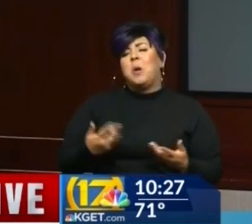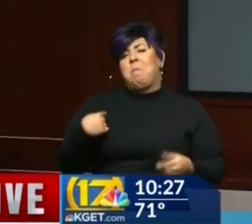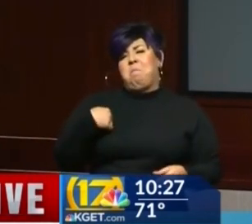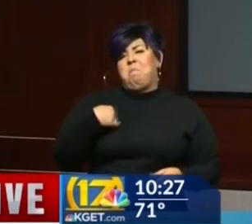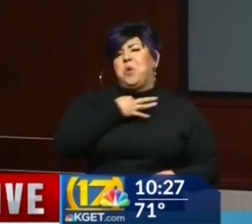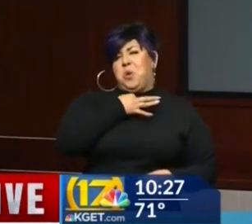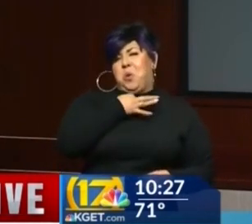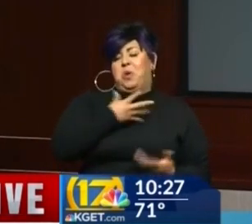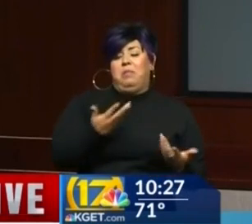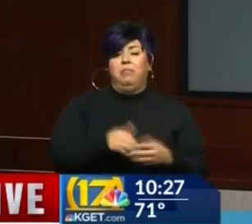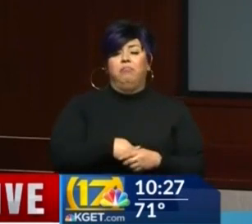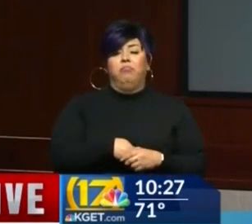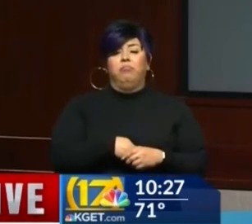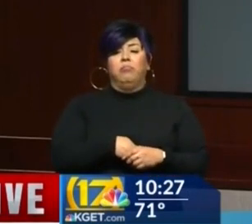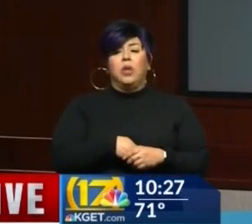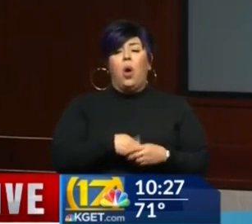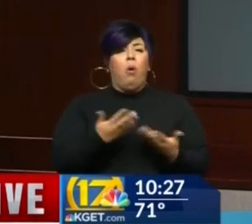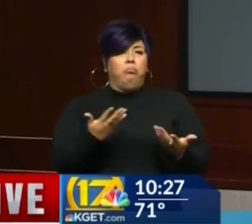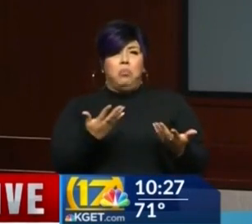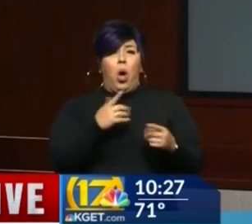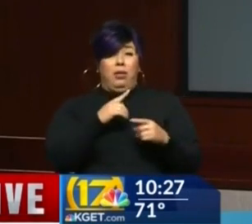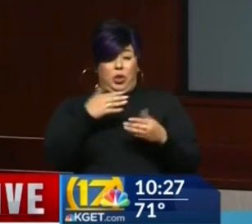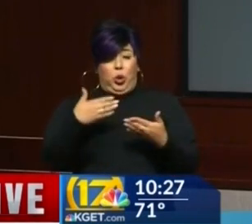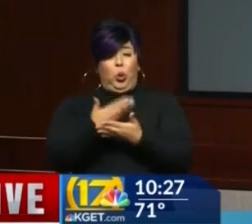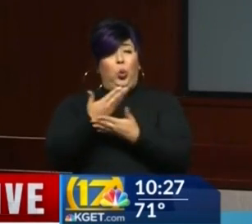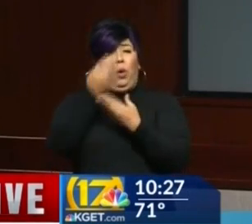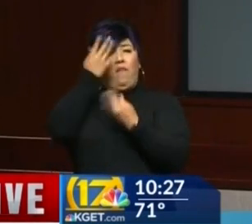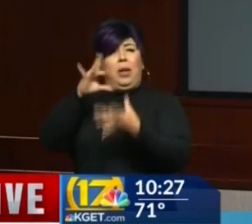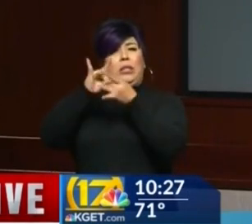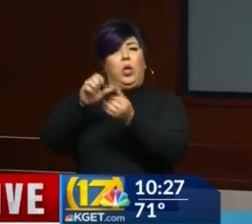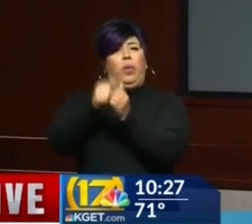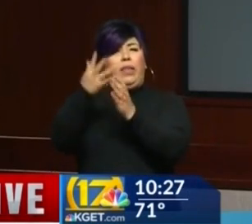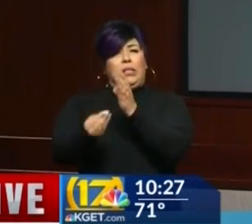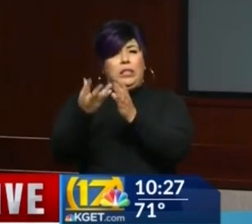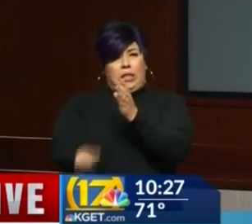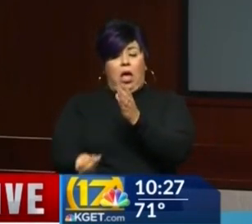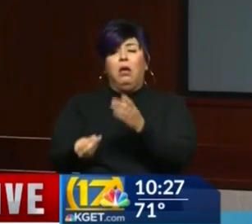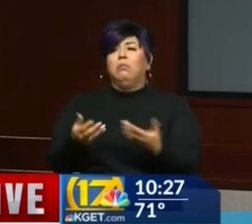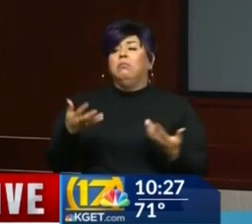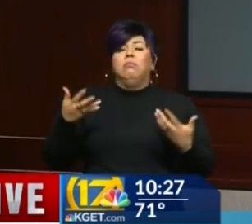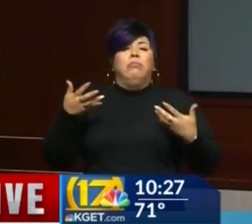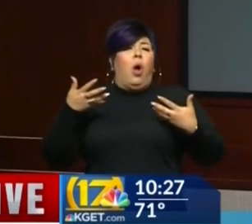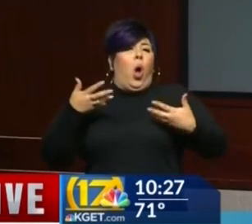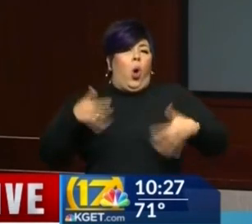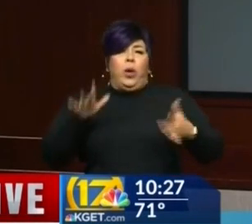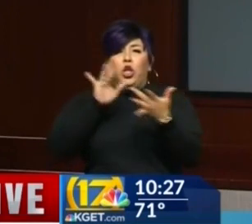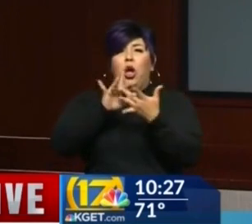GOOD MORNING. Reporter: OKAY. WE ARE WONDERING WHAT IT'S